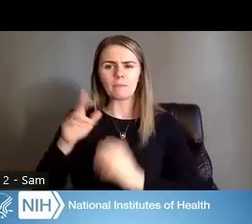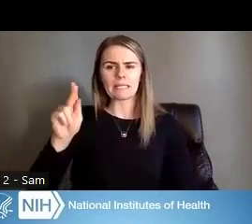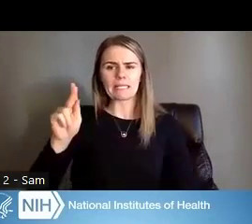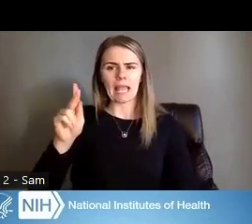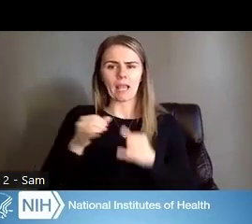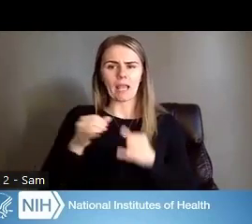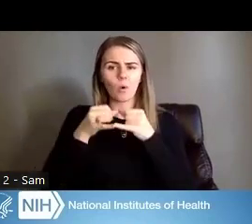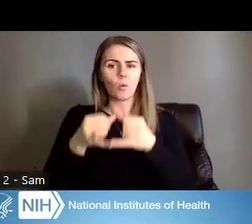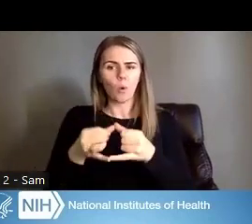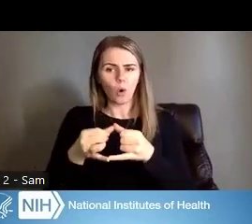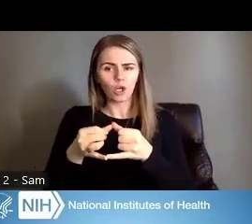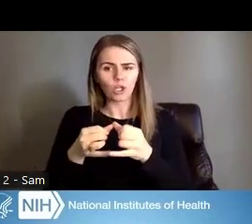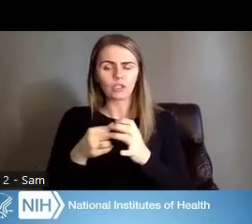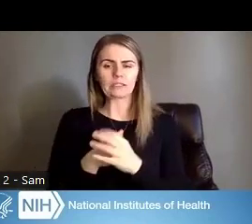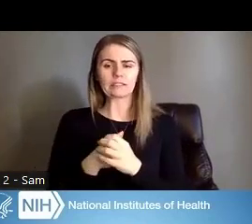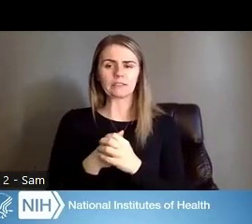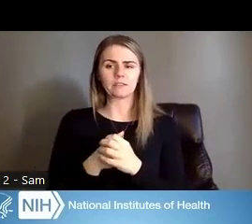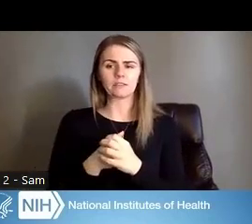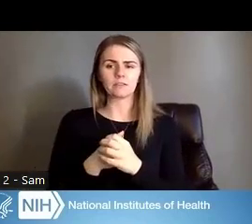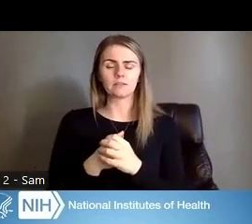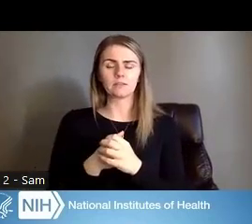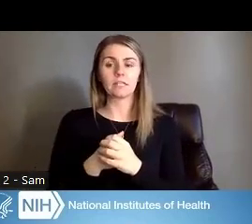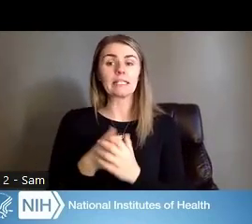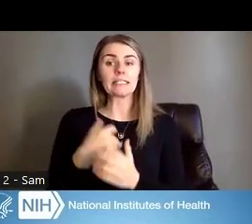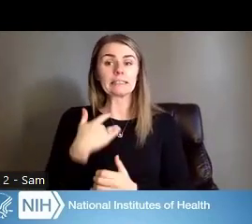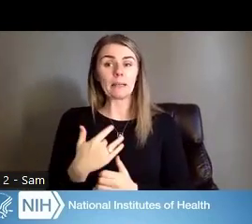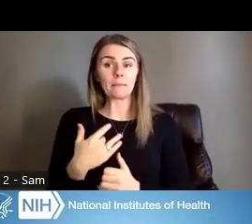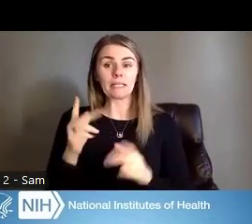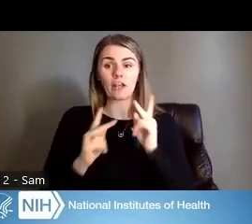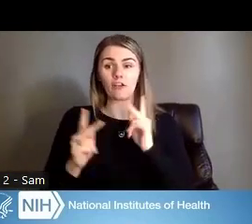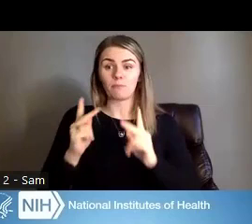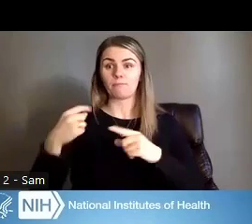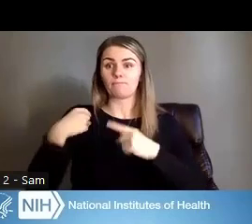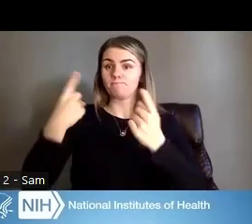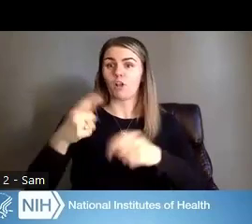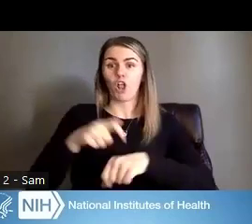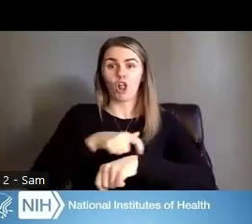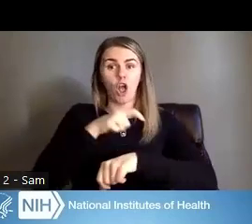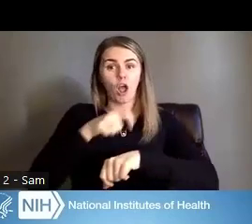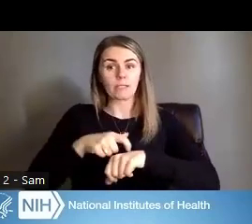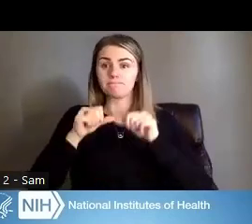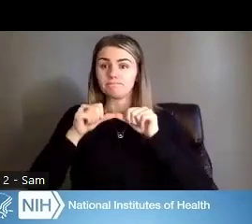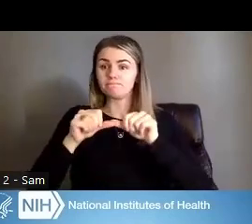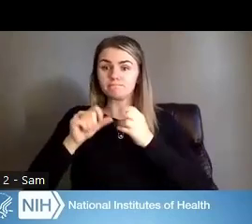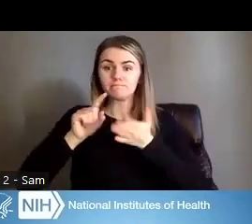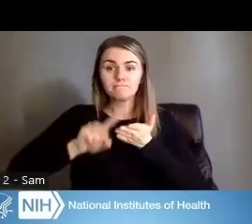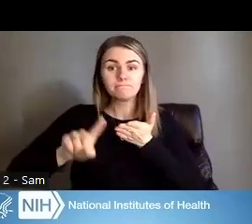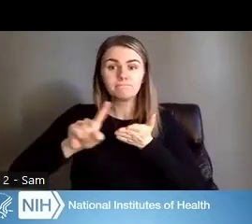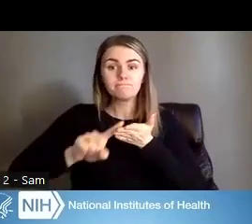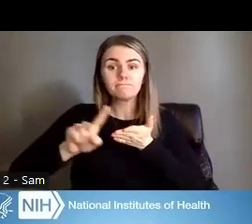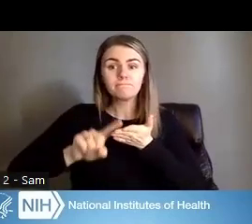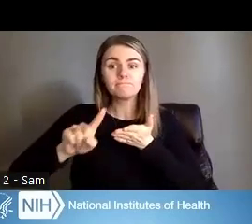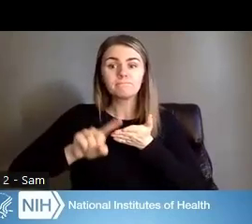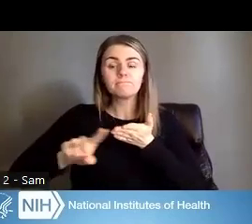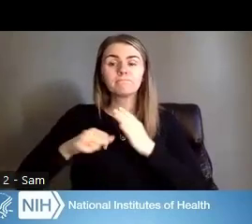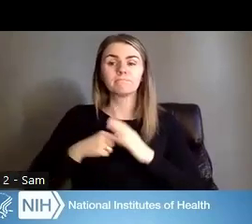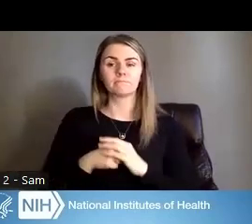Oftentimes, they're for people that have continuously doing research at the same point. This goes to the don't self-eliminate.